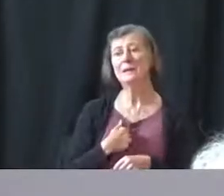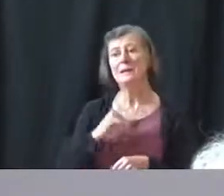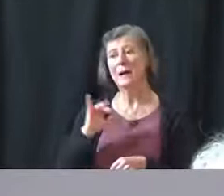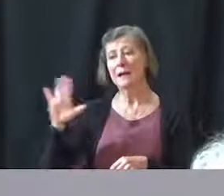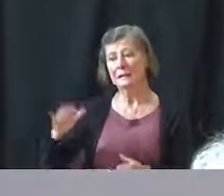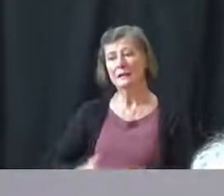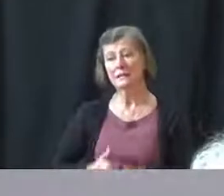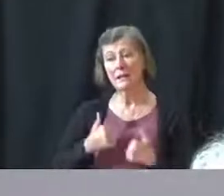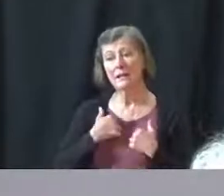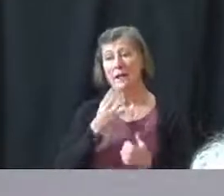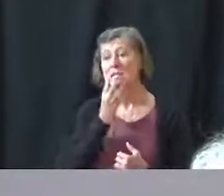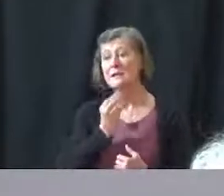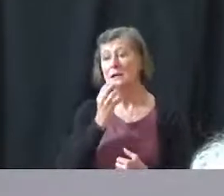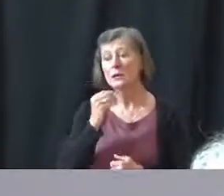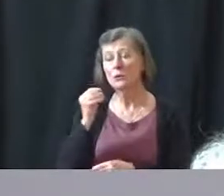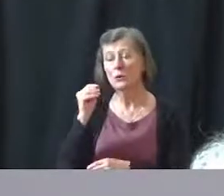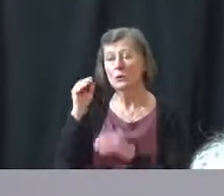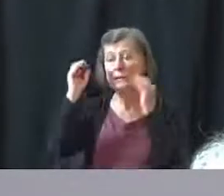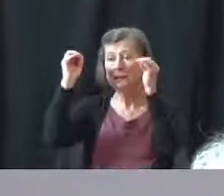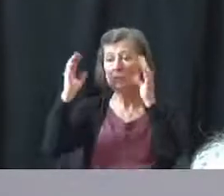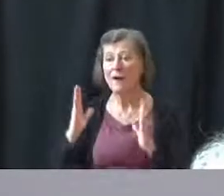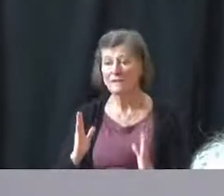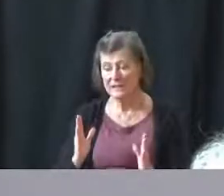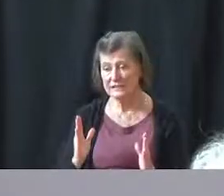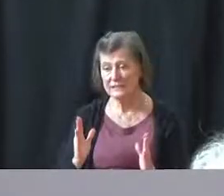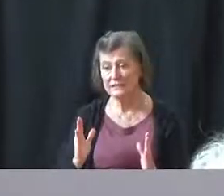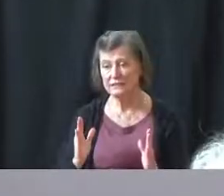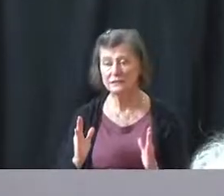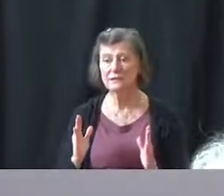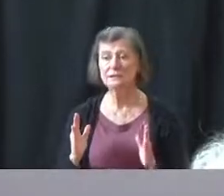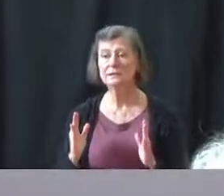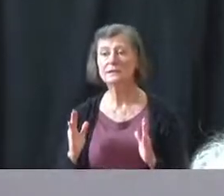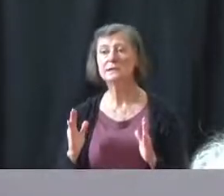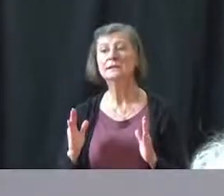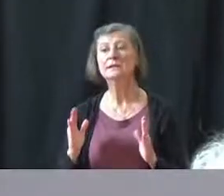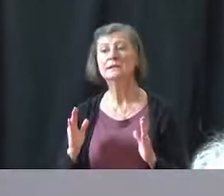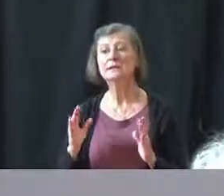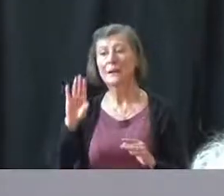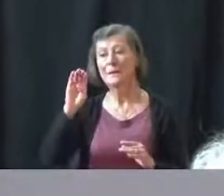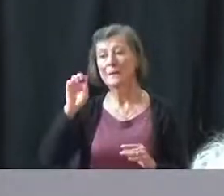The Hebrew prophets, the Hebrew prophets. Beethoven.